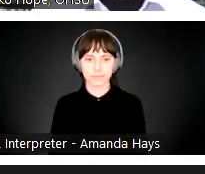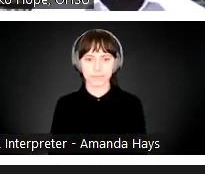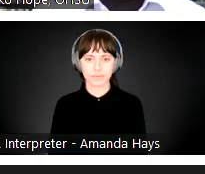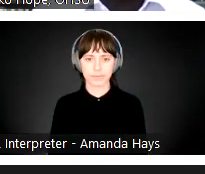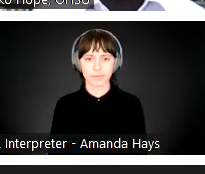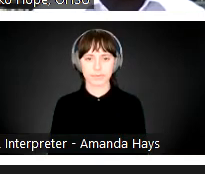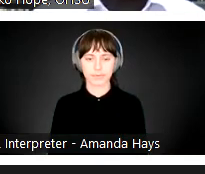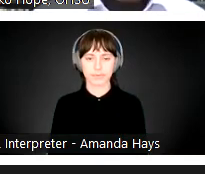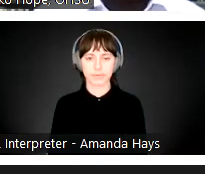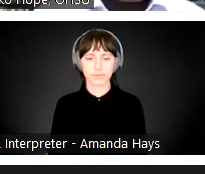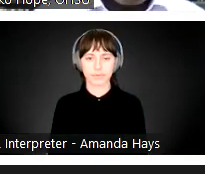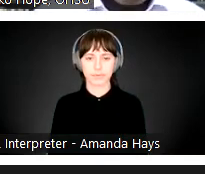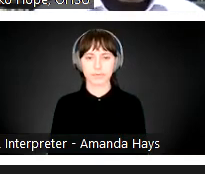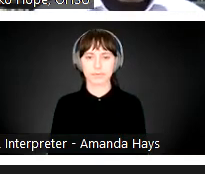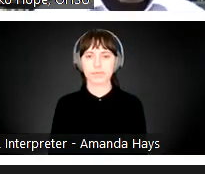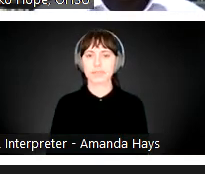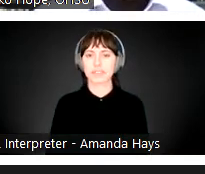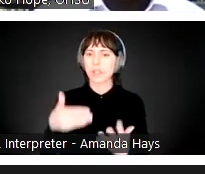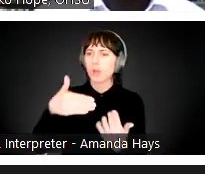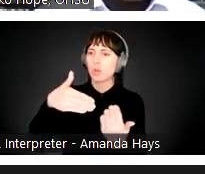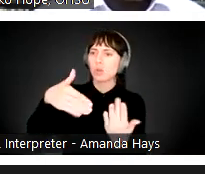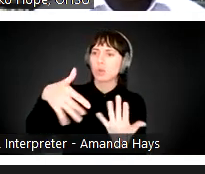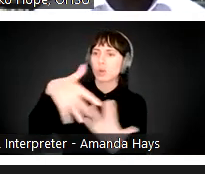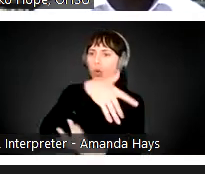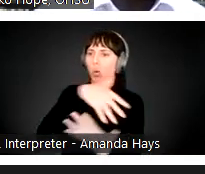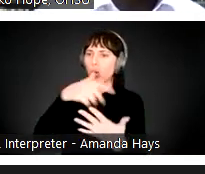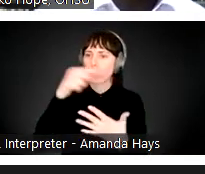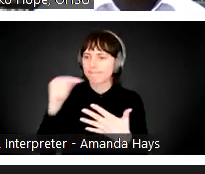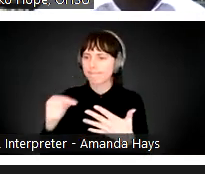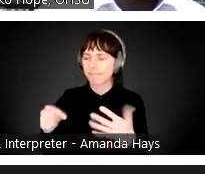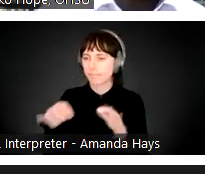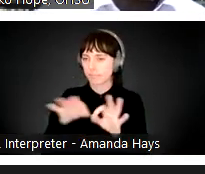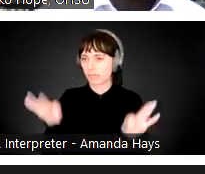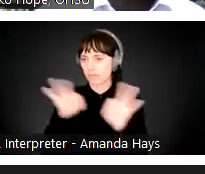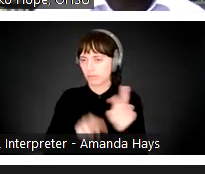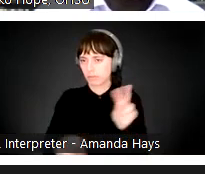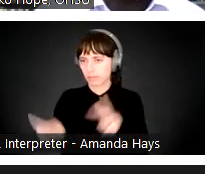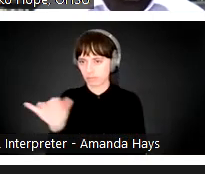And then we look at the social factors as well. Because again, when you have a fatiguing illness, understanding